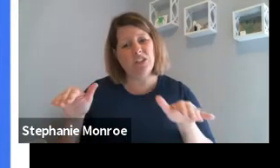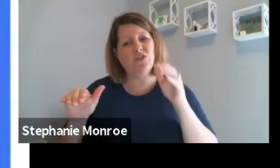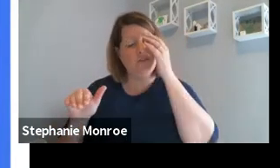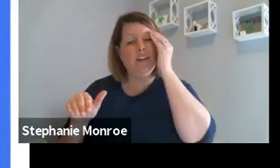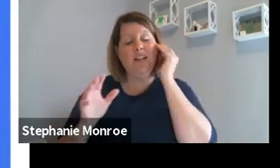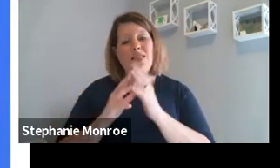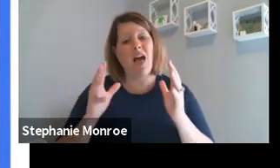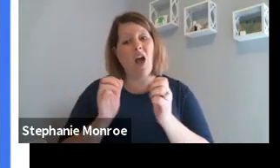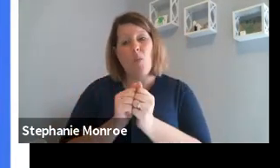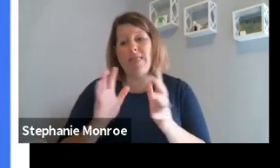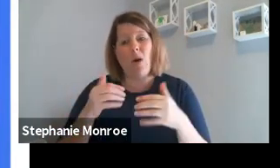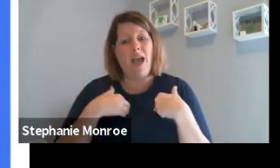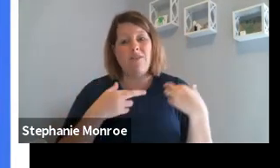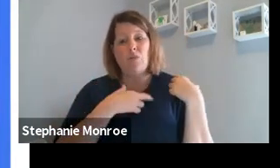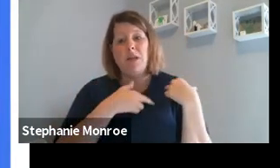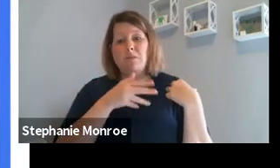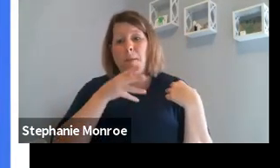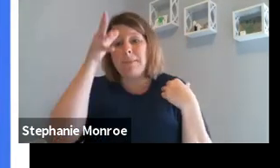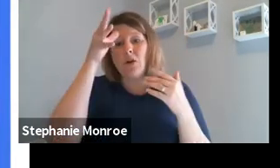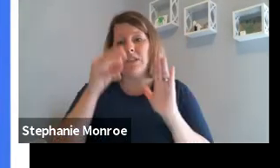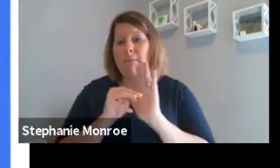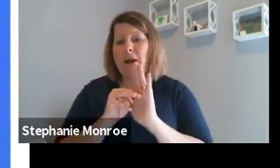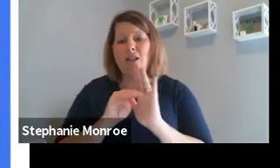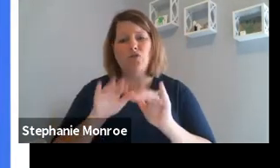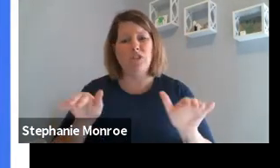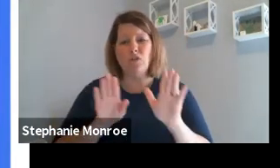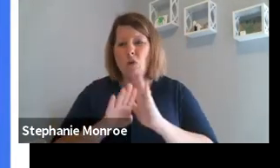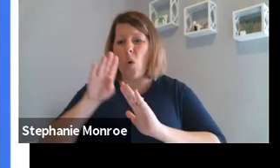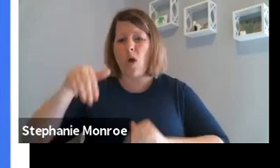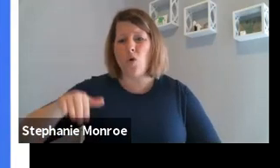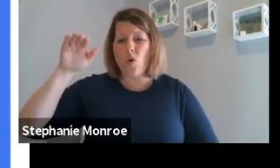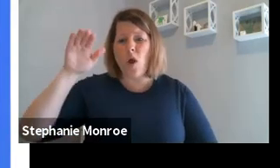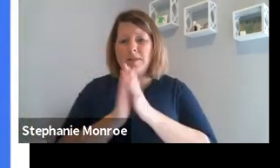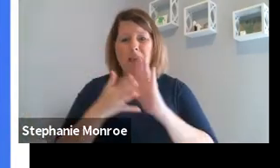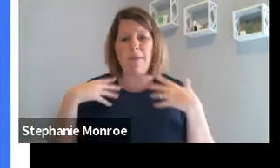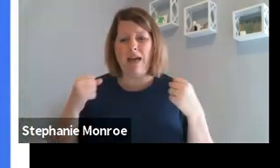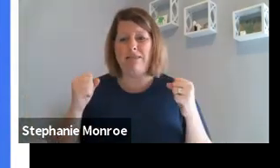children cannot grow to be healthy individuals. Shared responsibility. When we look at an equality wheel,